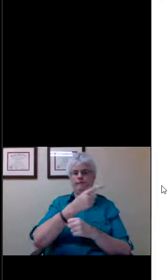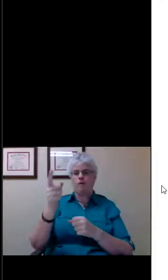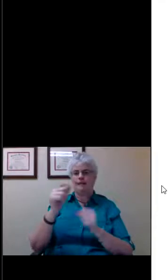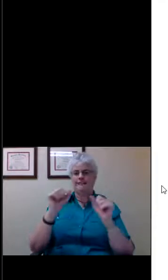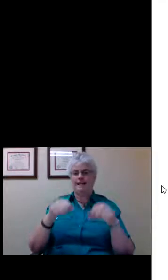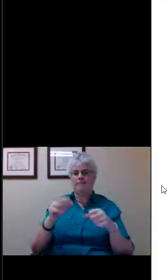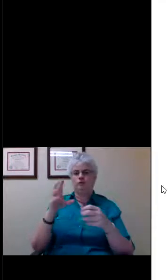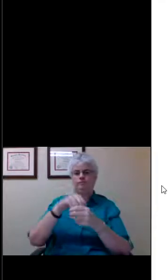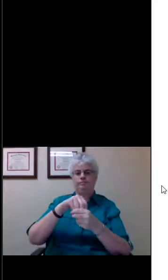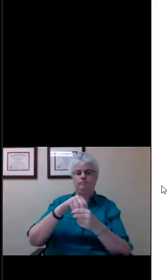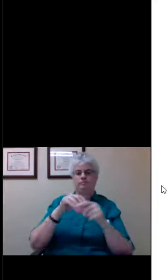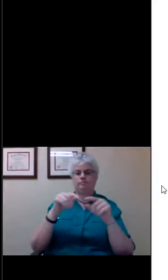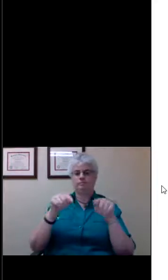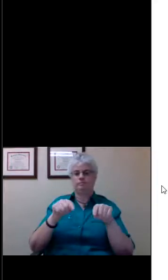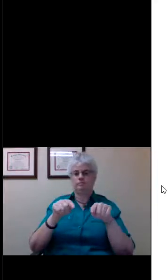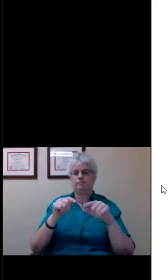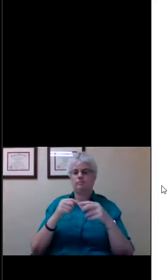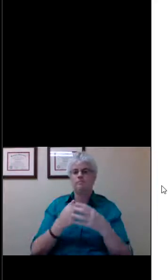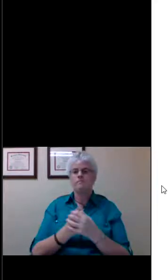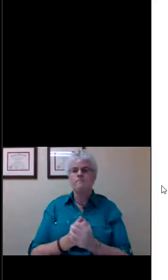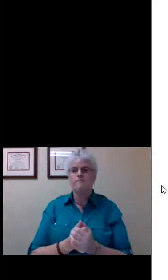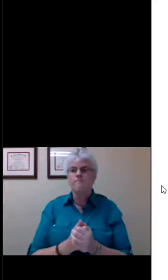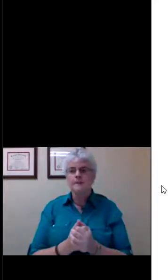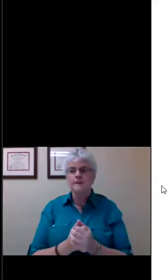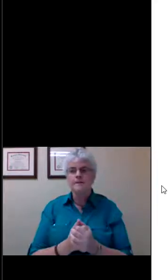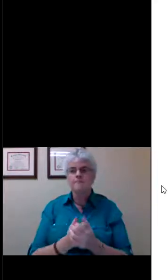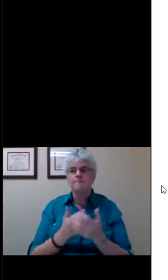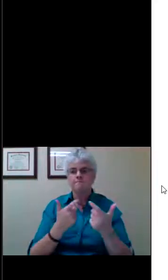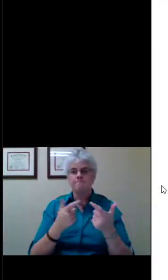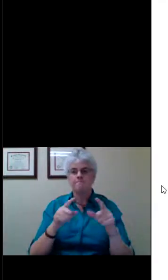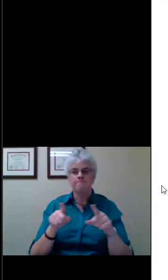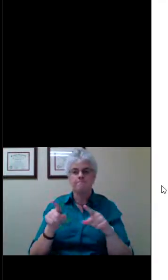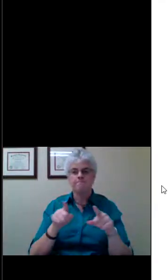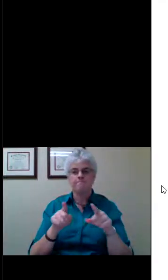any further, make sure everybody has the ability to participate.